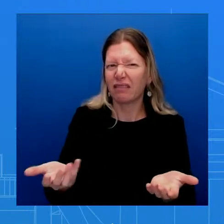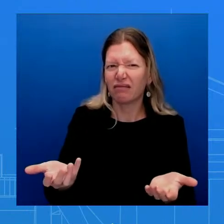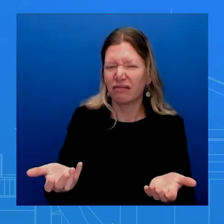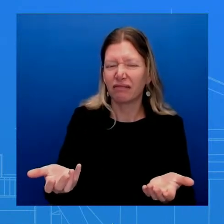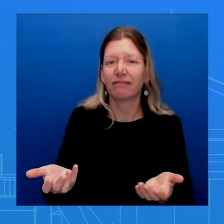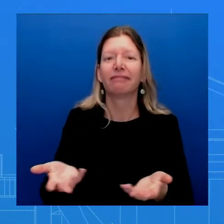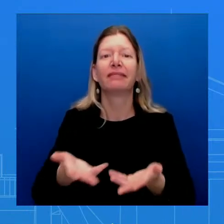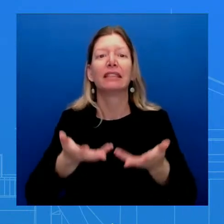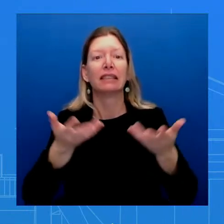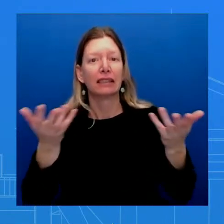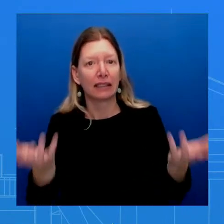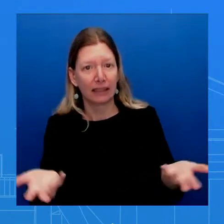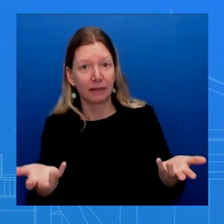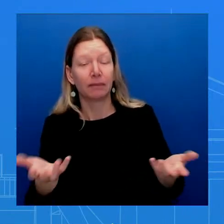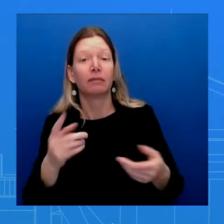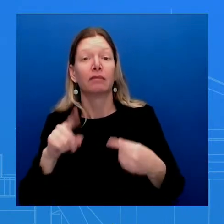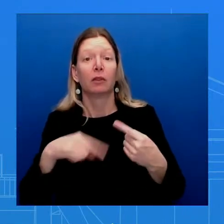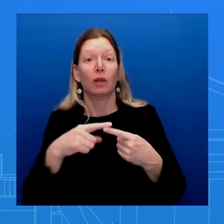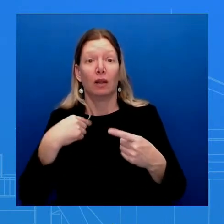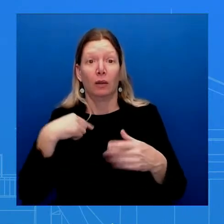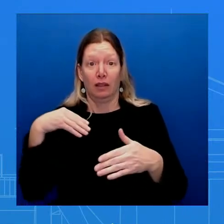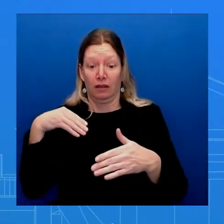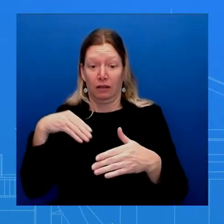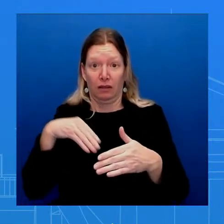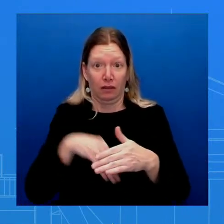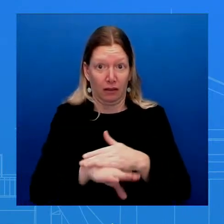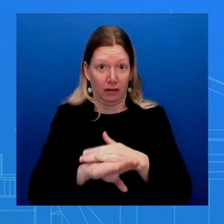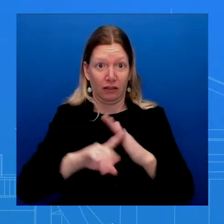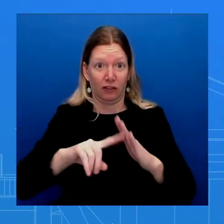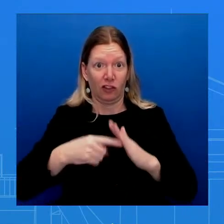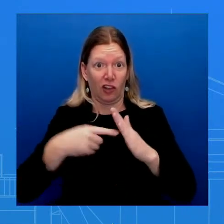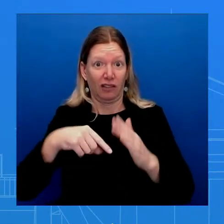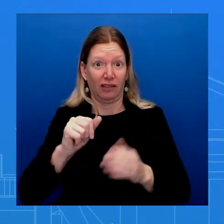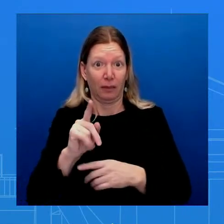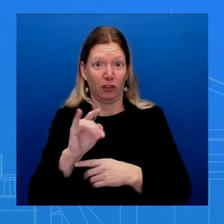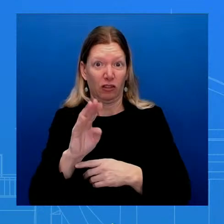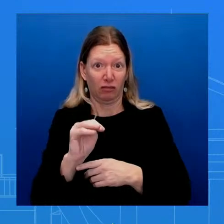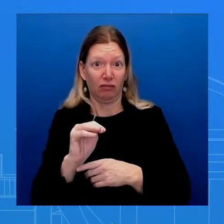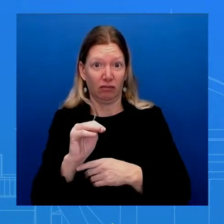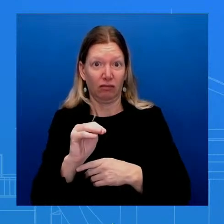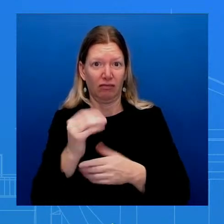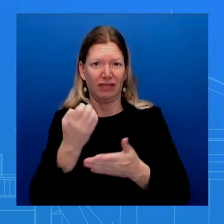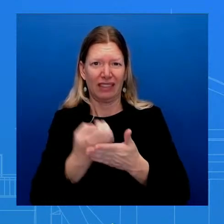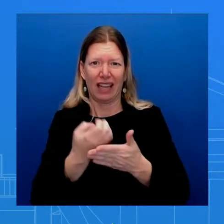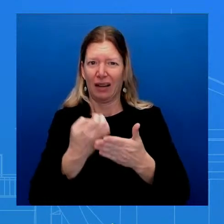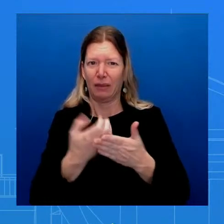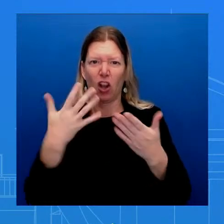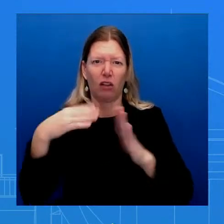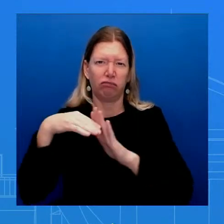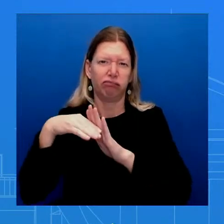the economy was on a tailstin -- a tailspin -- that is the fact -- because of the last administration,